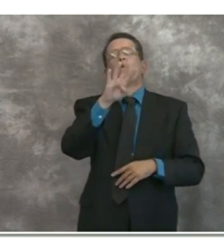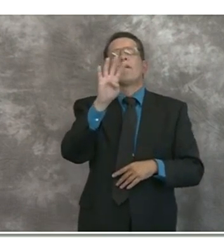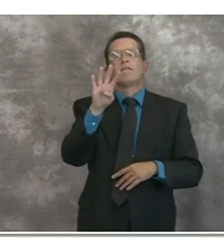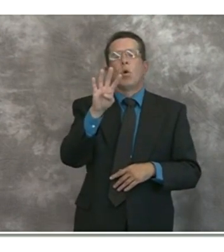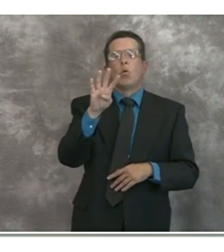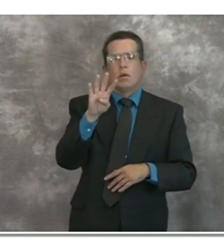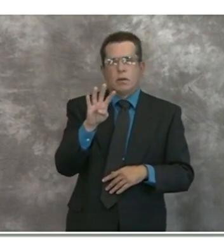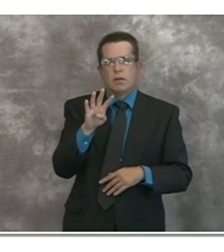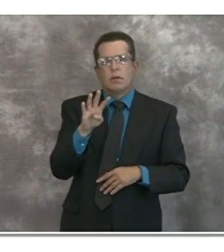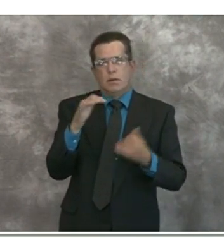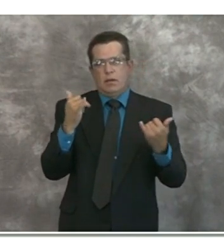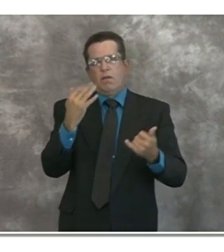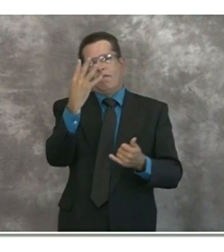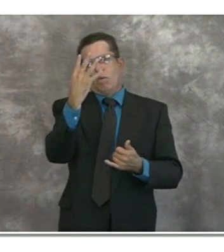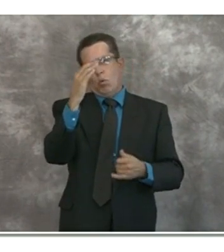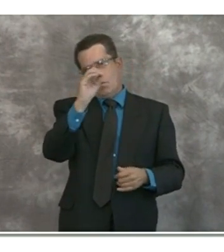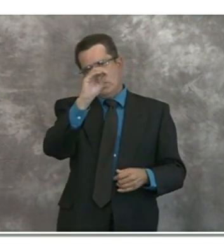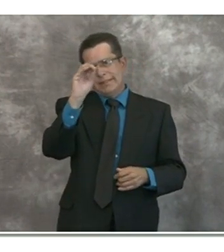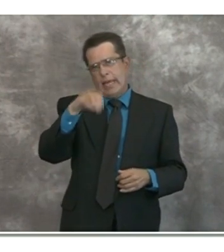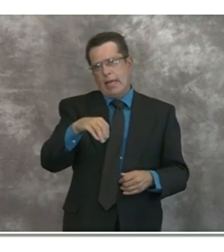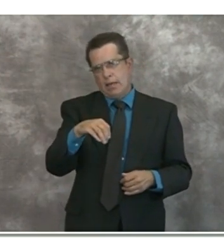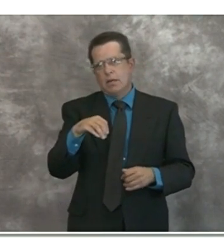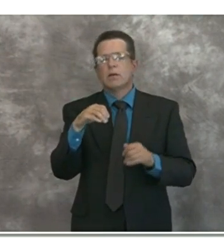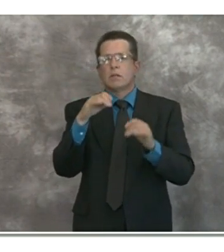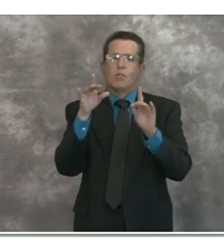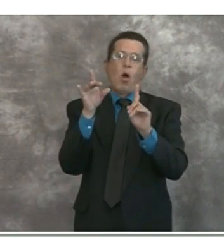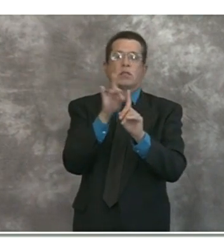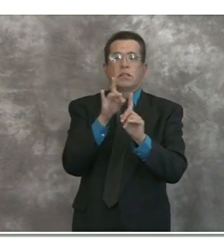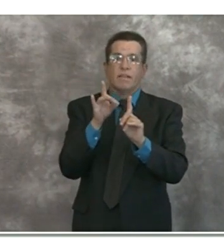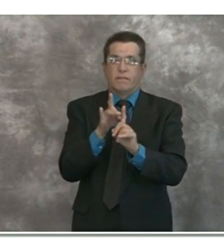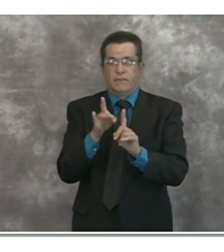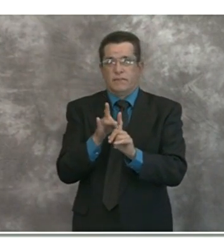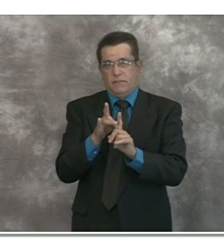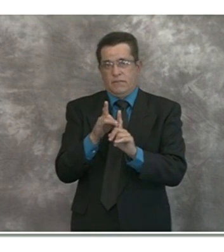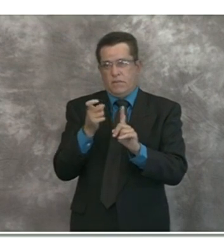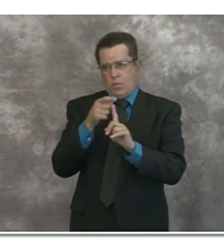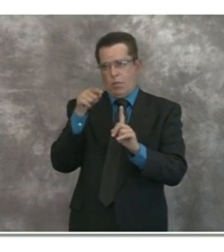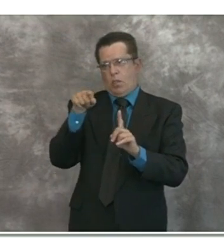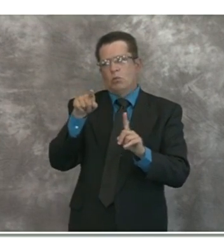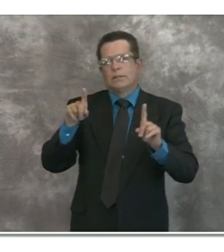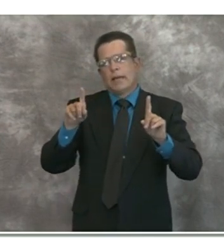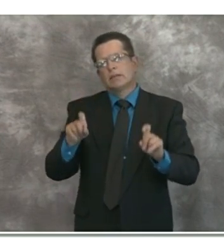WERE REPORTED A 143 NEW POSITIVE CASES OUT OF 3,000.